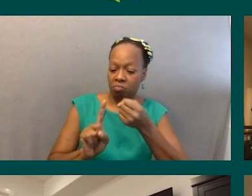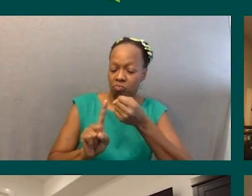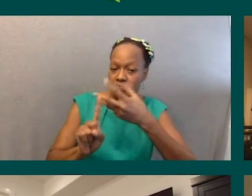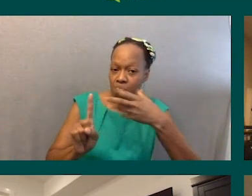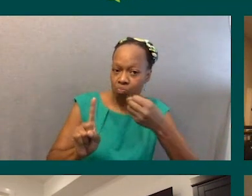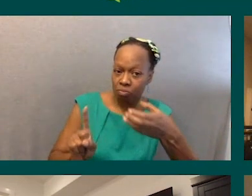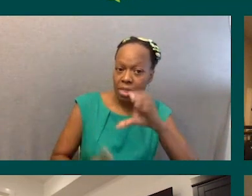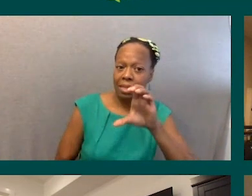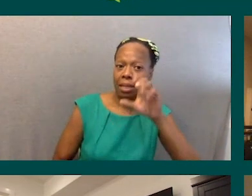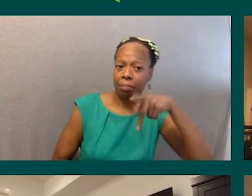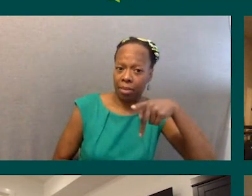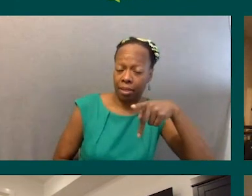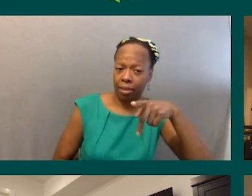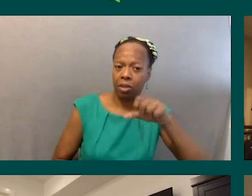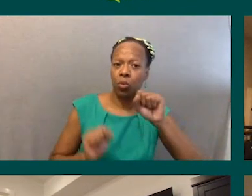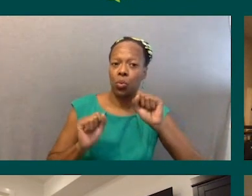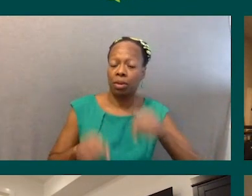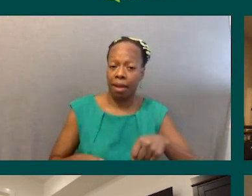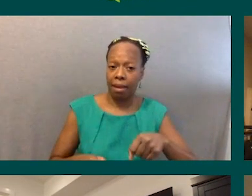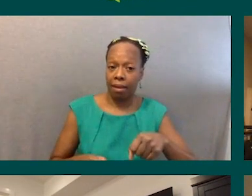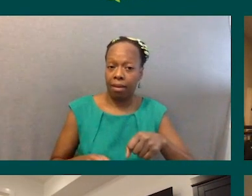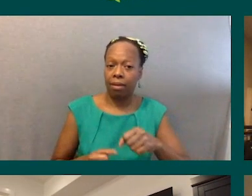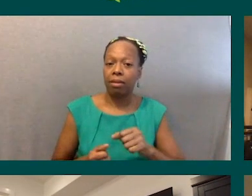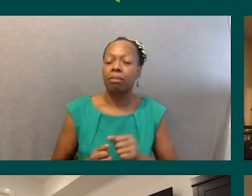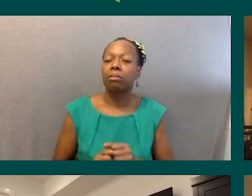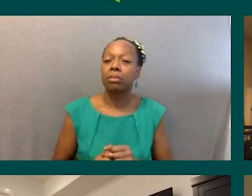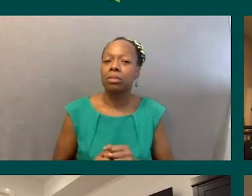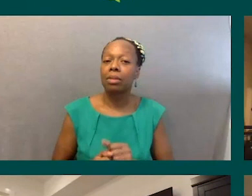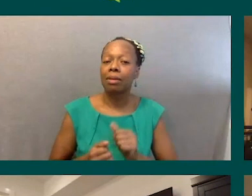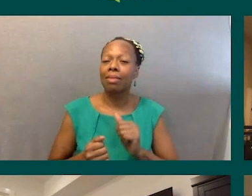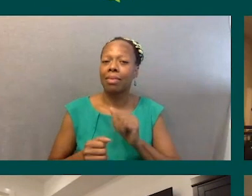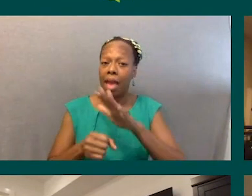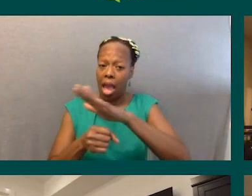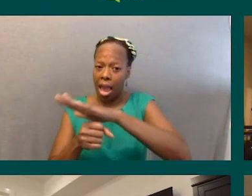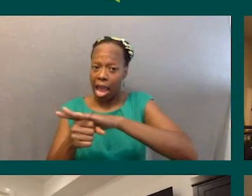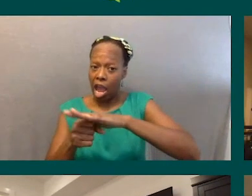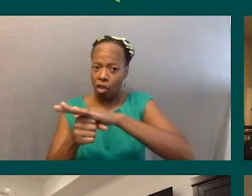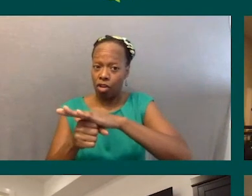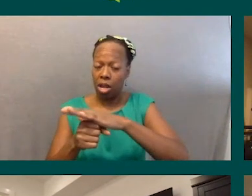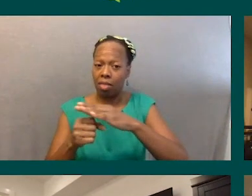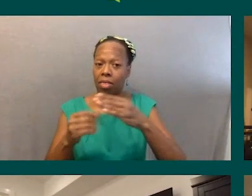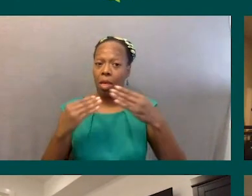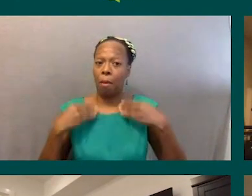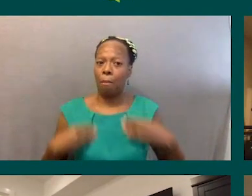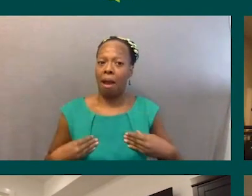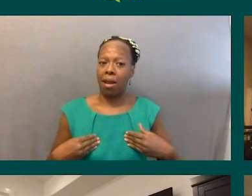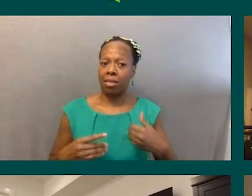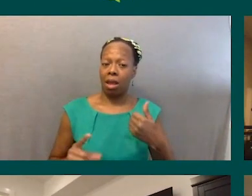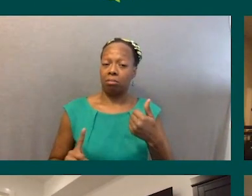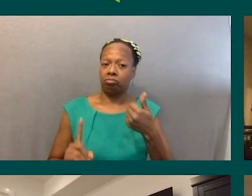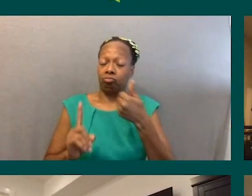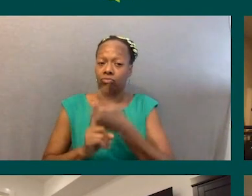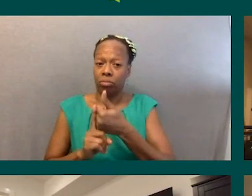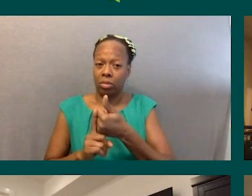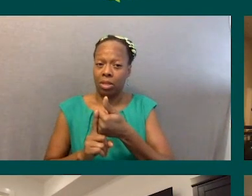You can classify by the areas of the body that are affected by the movement disorder.